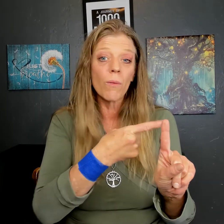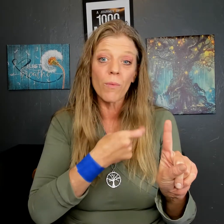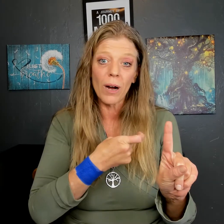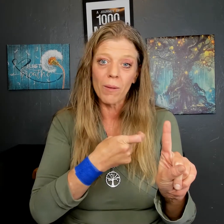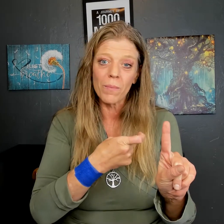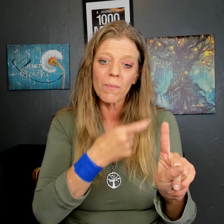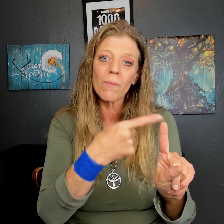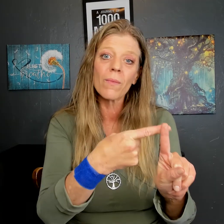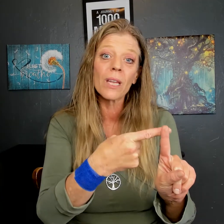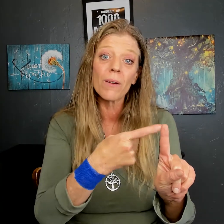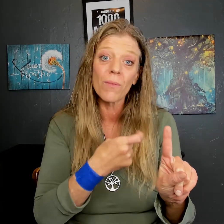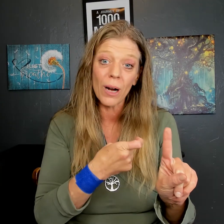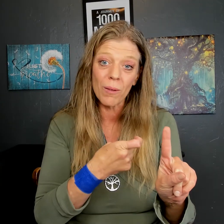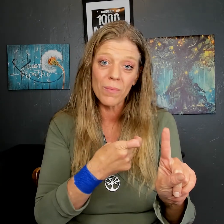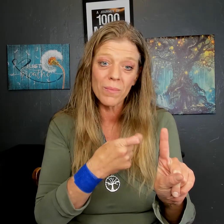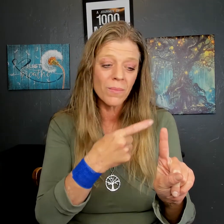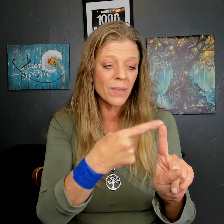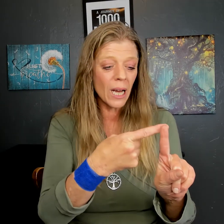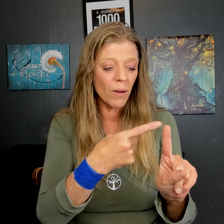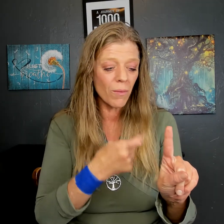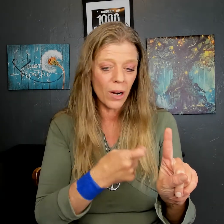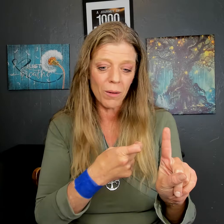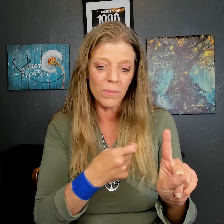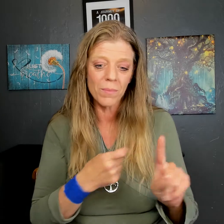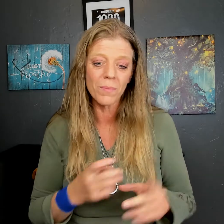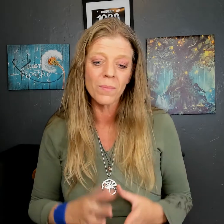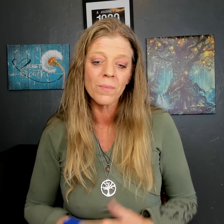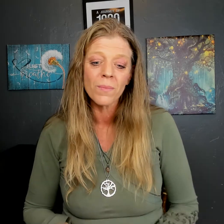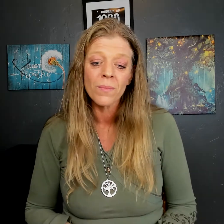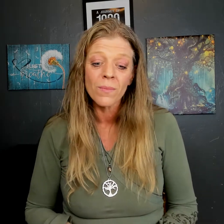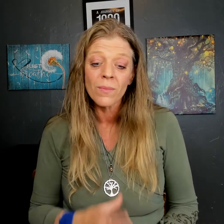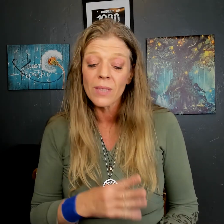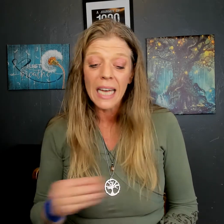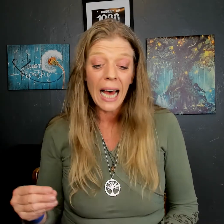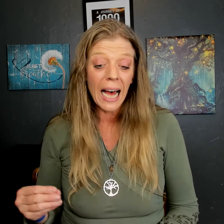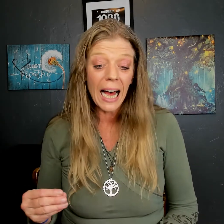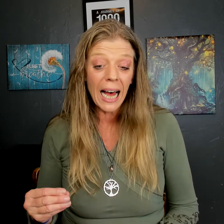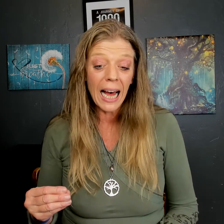FROM. FROM. FROM.